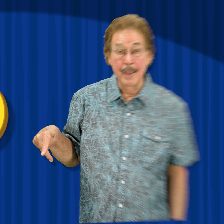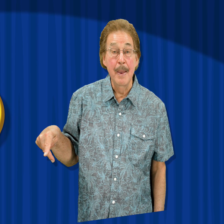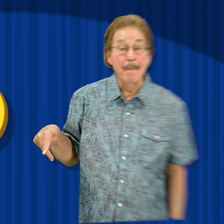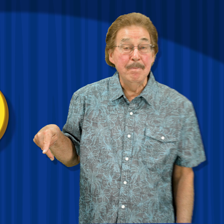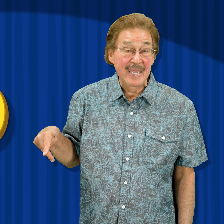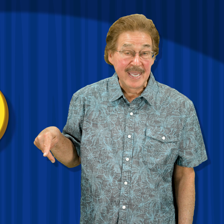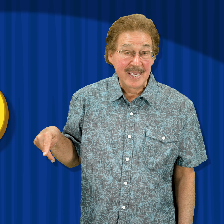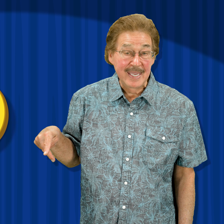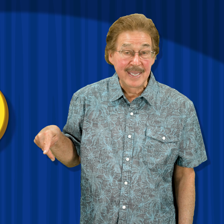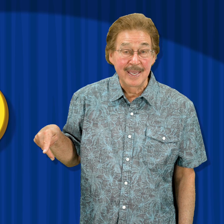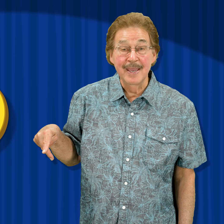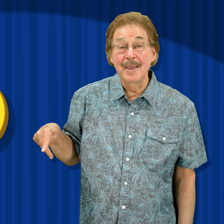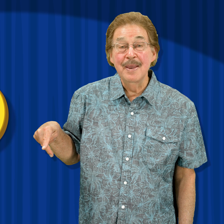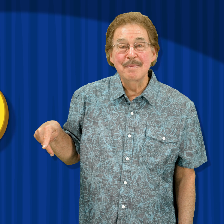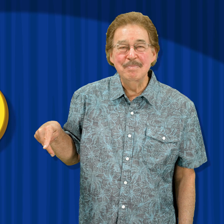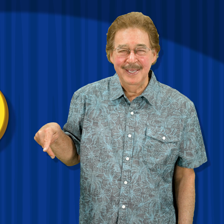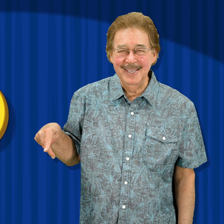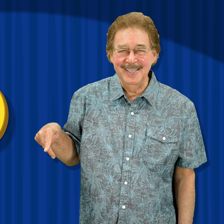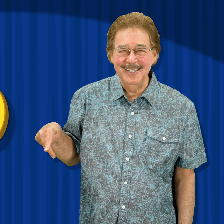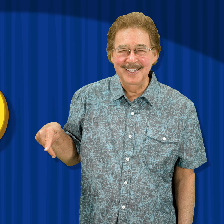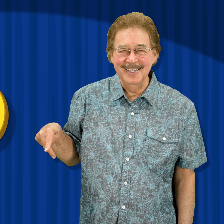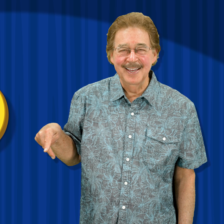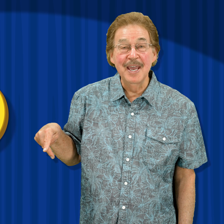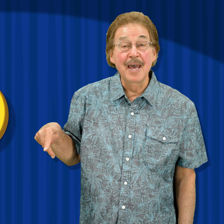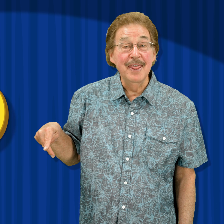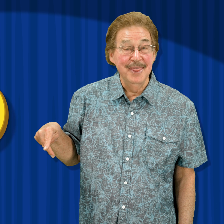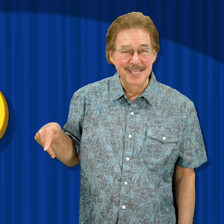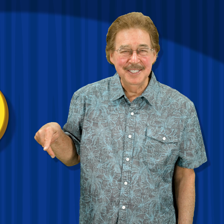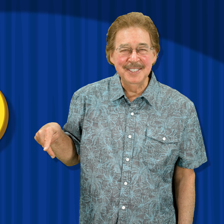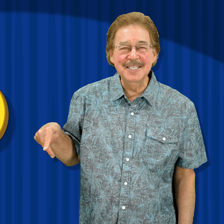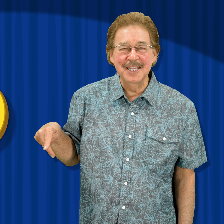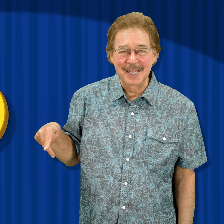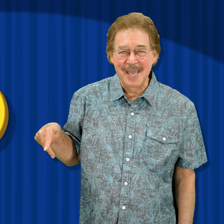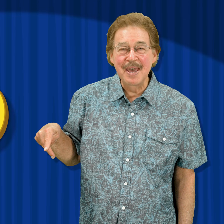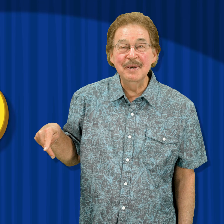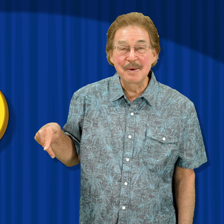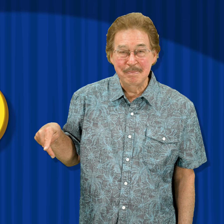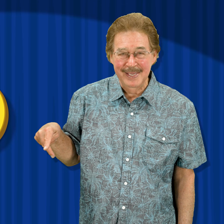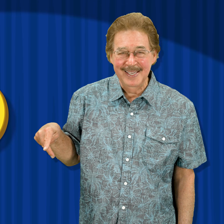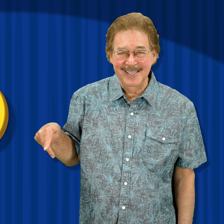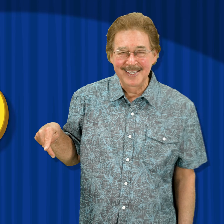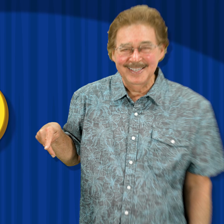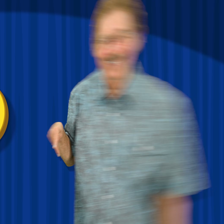P, p, this is the letter p